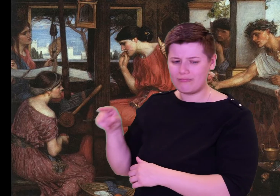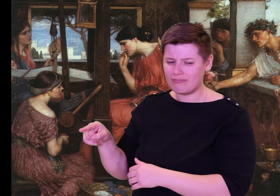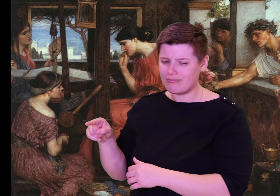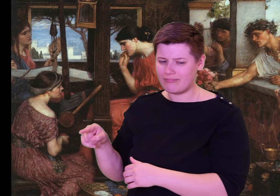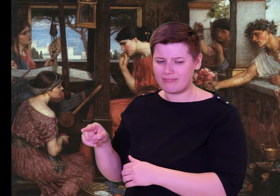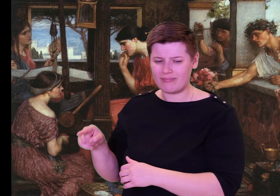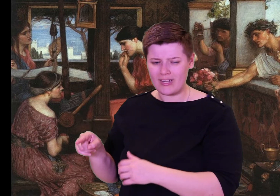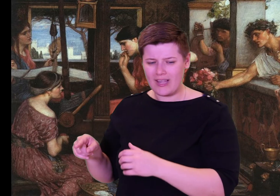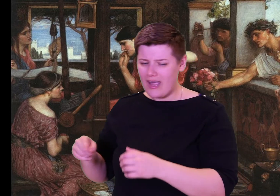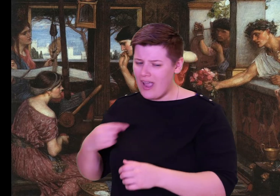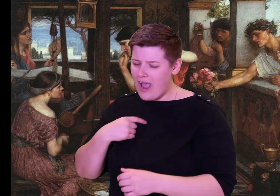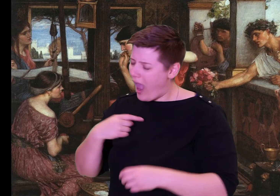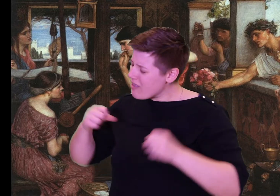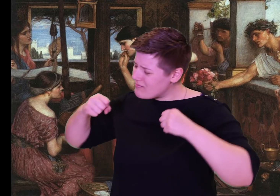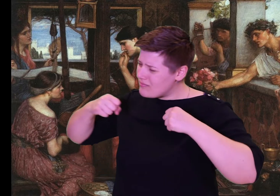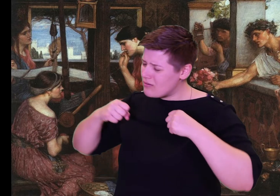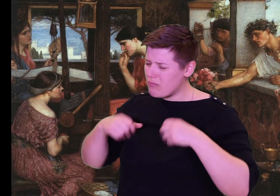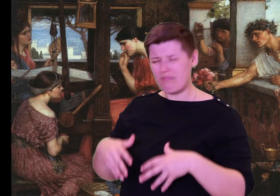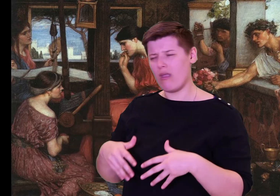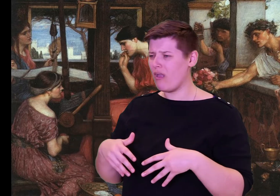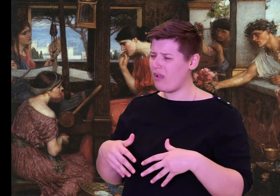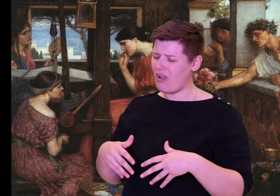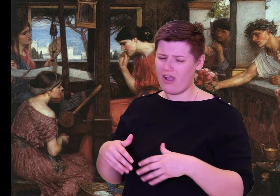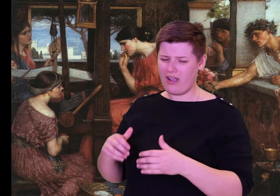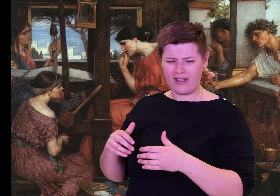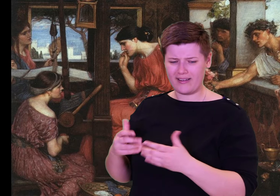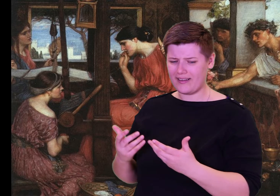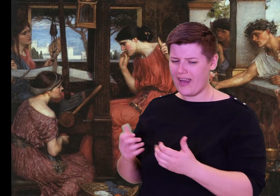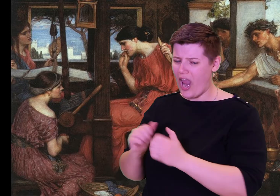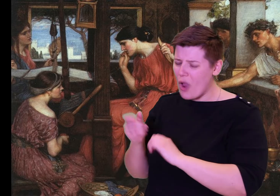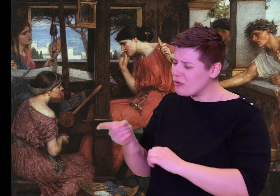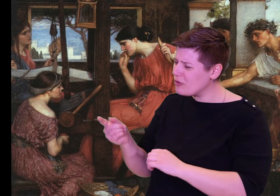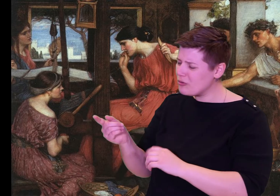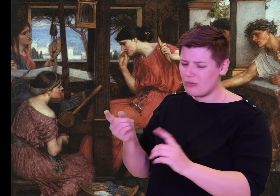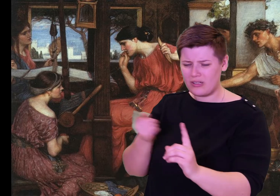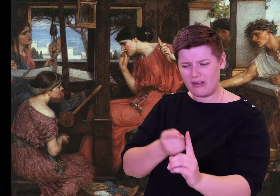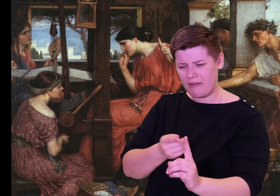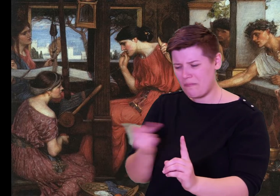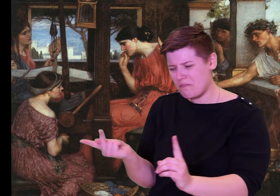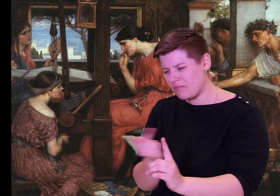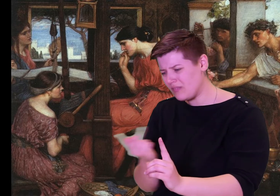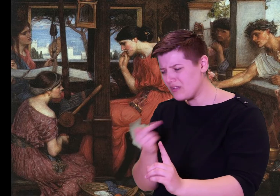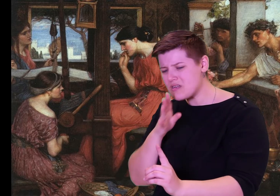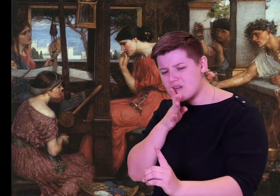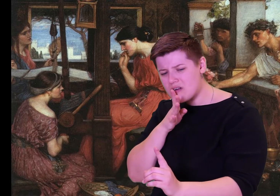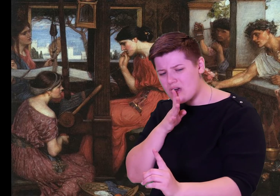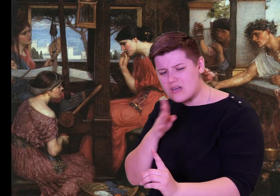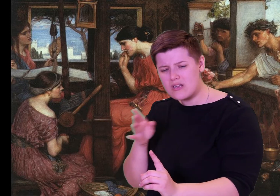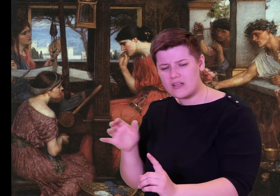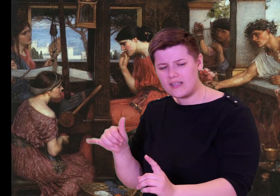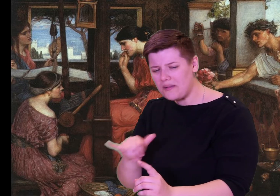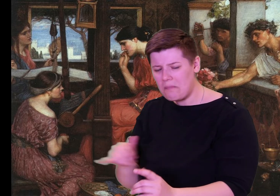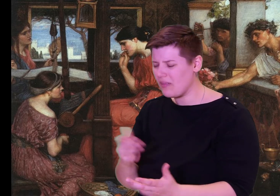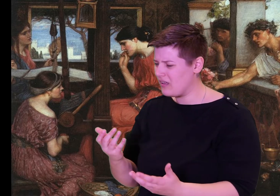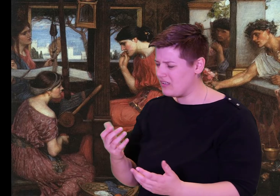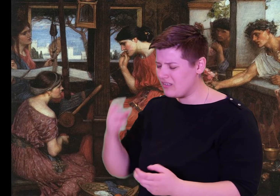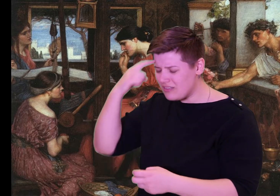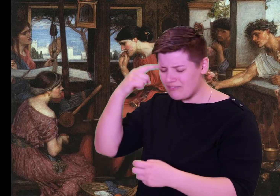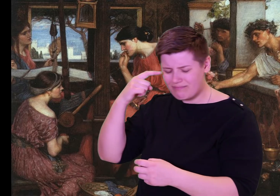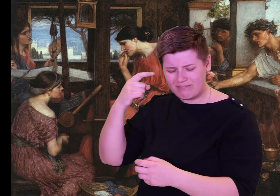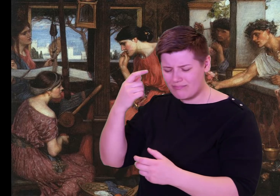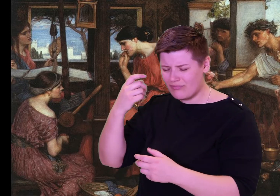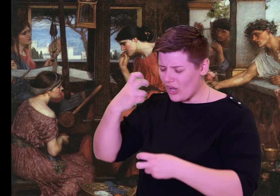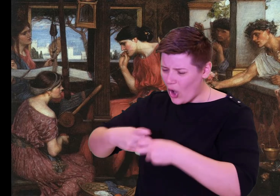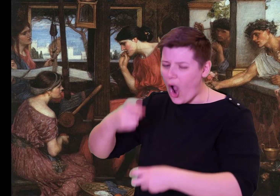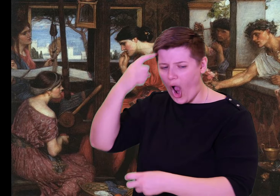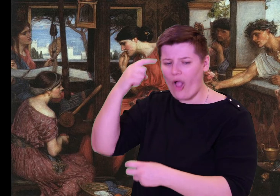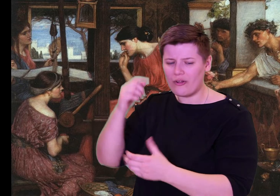Well, back in Troy, Odysseus and I always agreed in councils, with one mind.